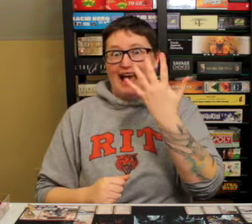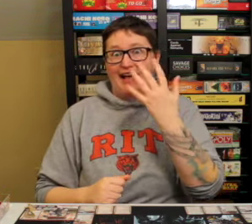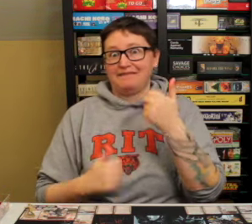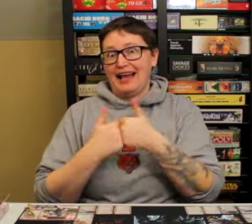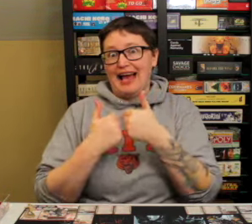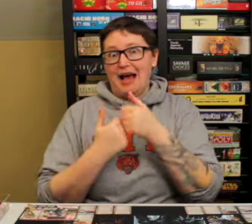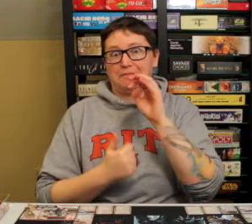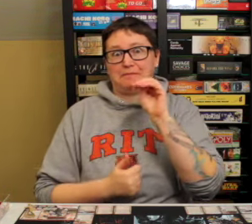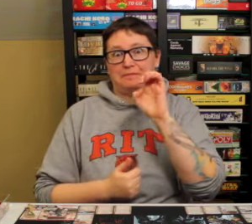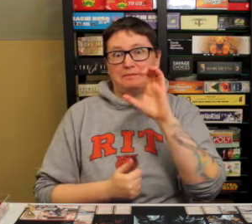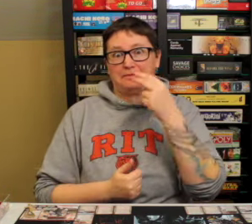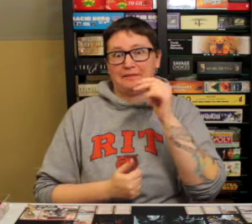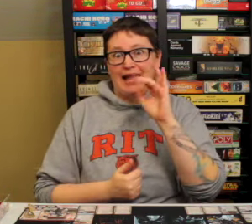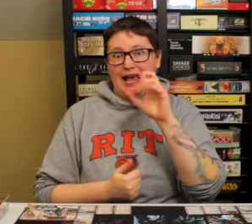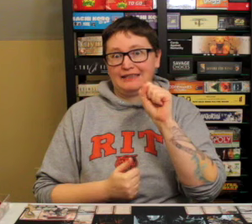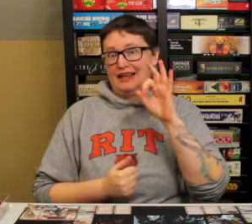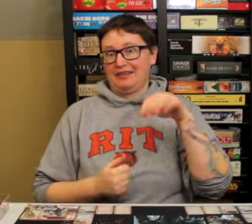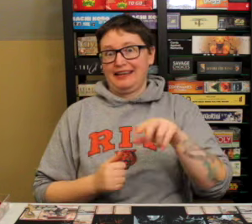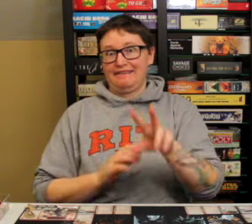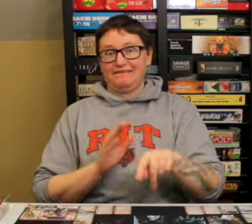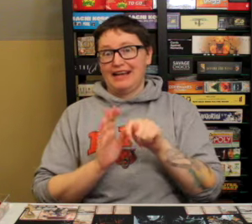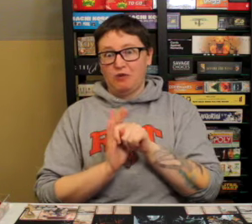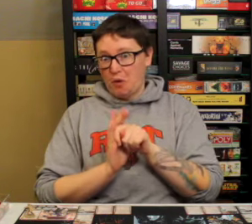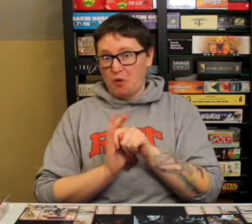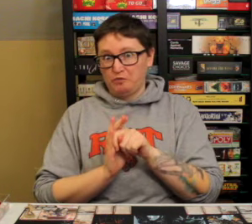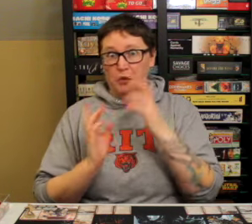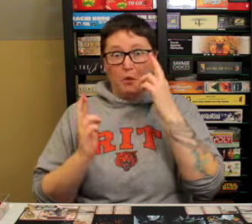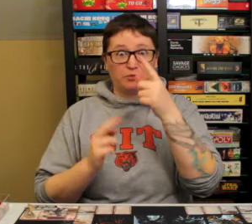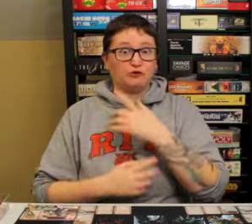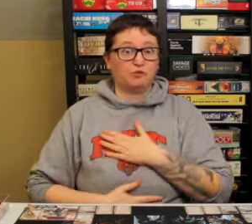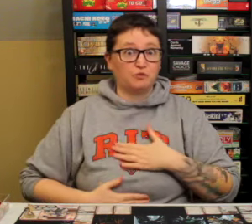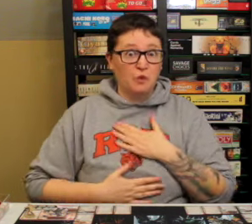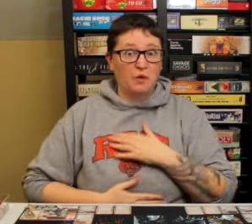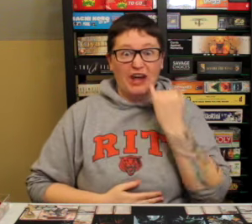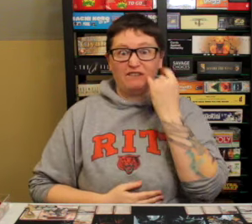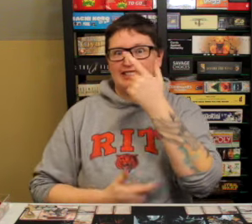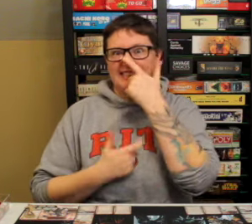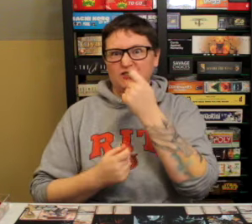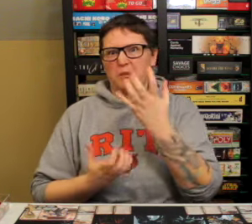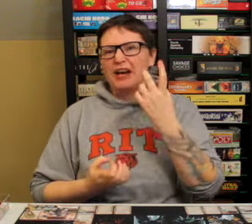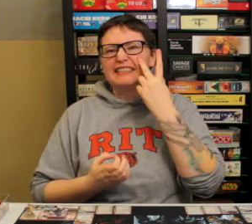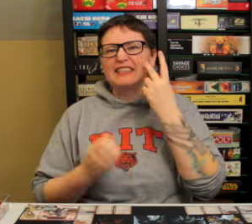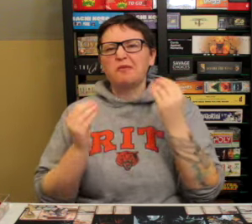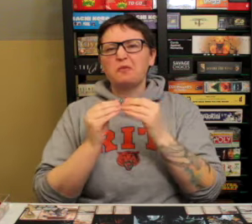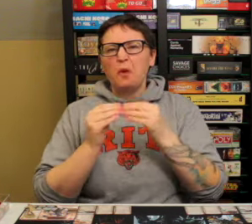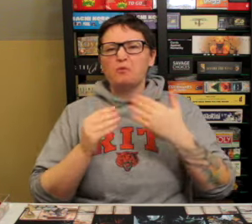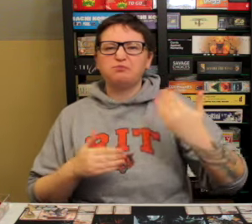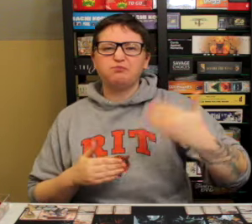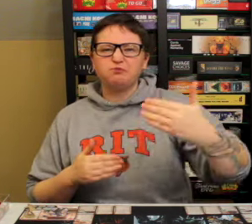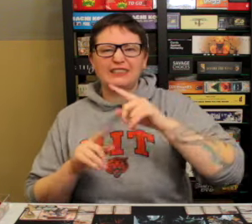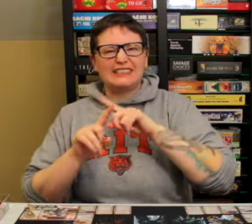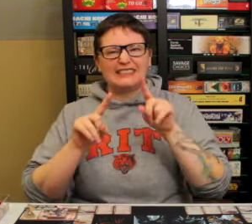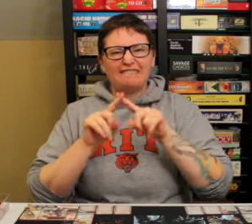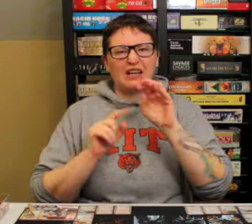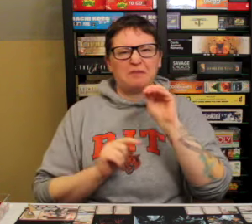So those are the five game mechanics for this video. Hopefully you enjoyed it and if you're interested and want to see more